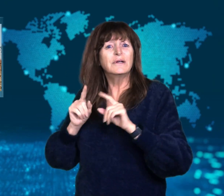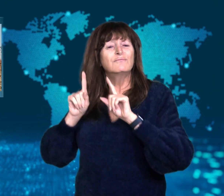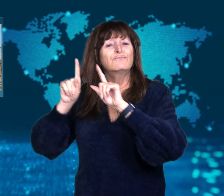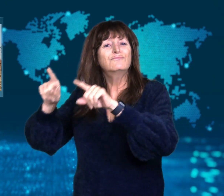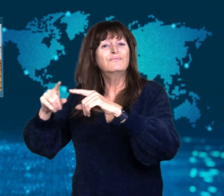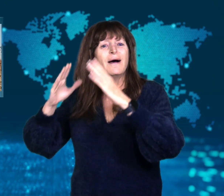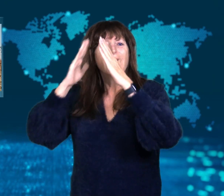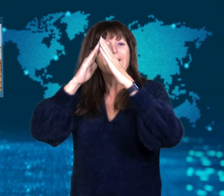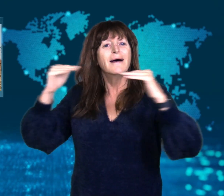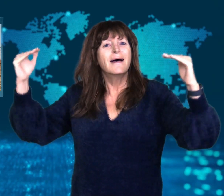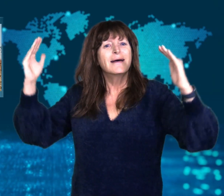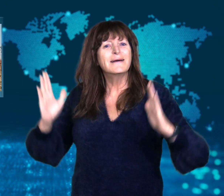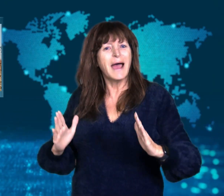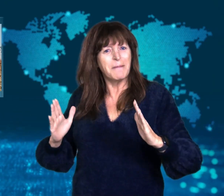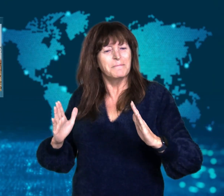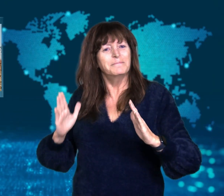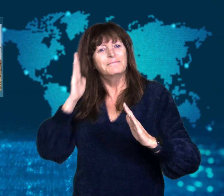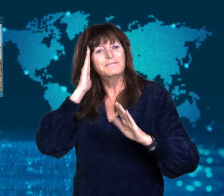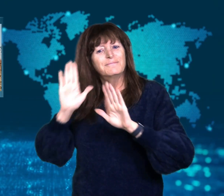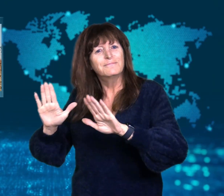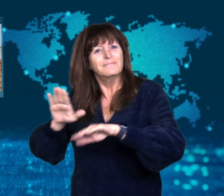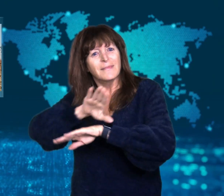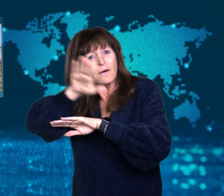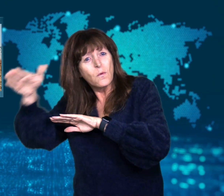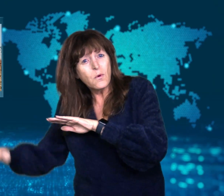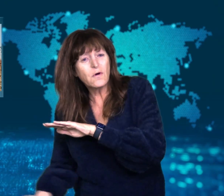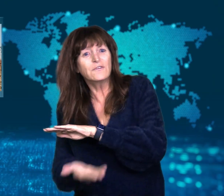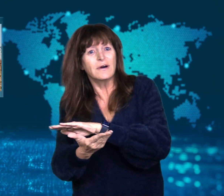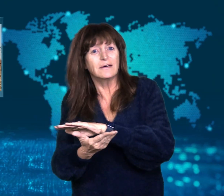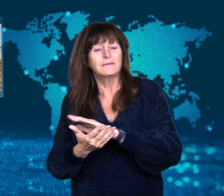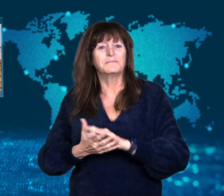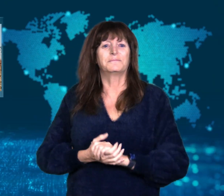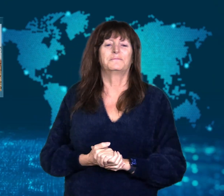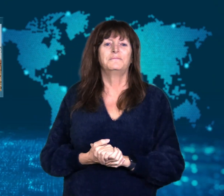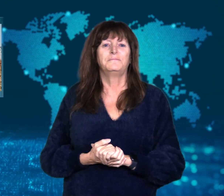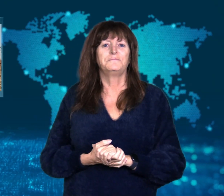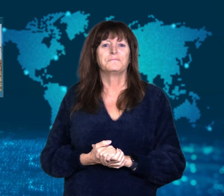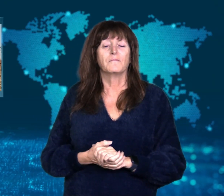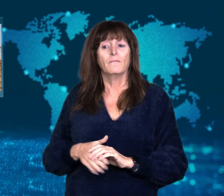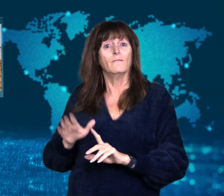her family went on an overnight camping trip.